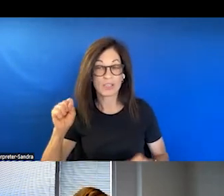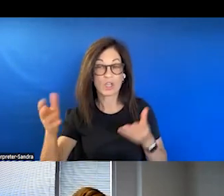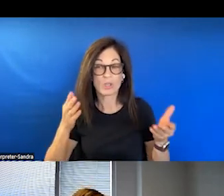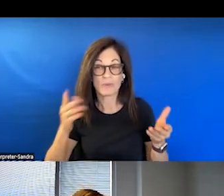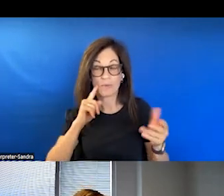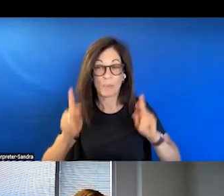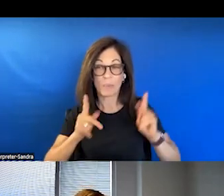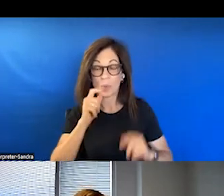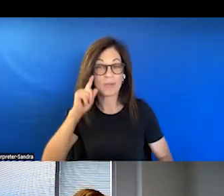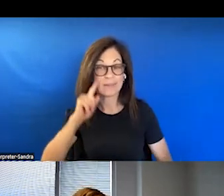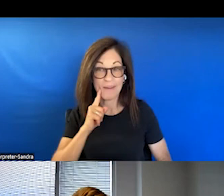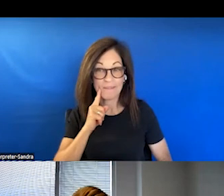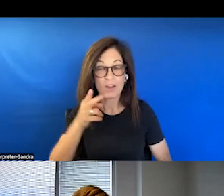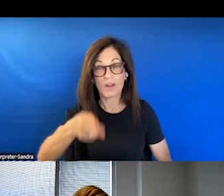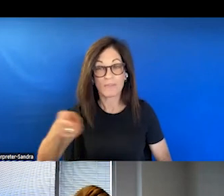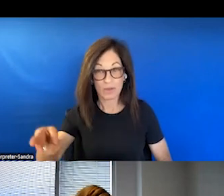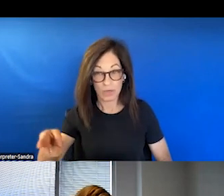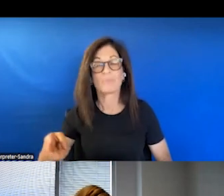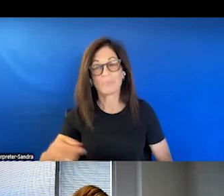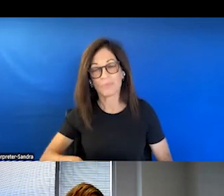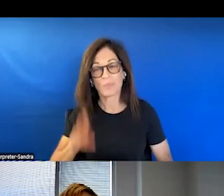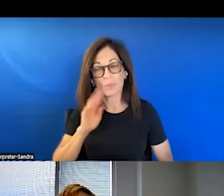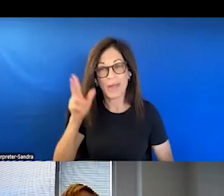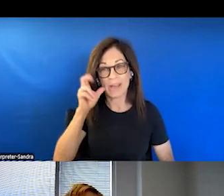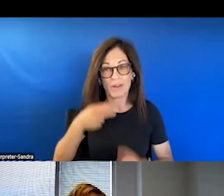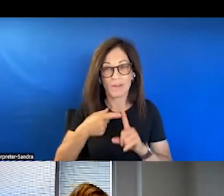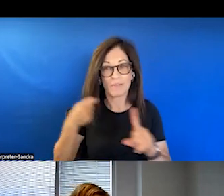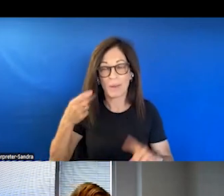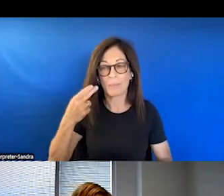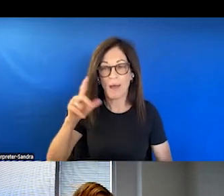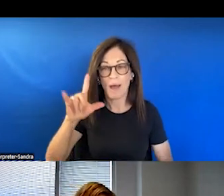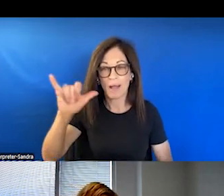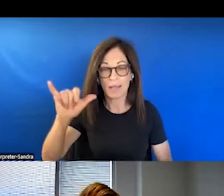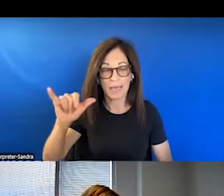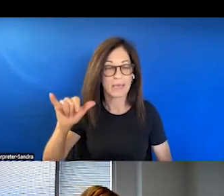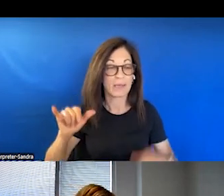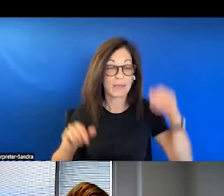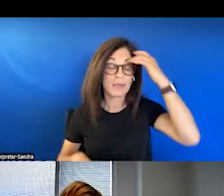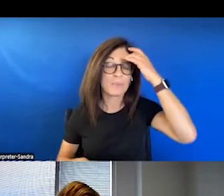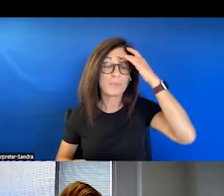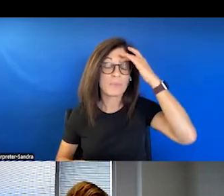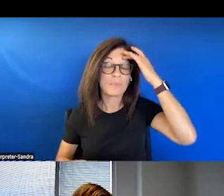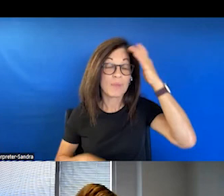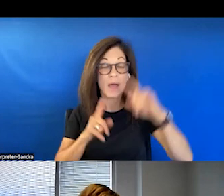AND HARD OF HEARING. SO, WE WILL HEAR FROM HOLLY, THERE, HOLLY RIU THERE. NEXT COUPLE WEEKS, WE HAVE